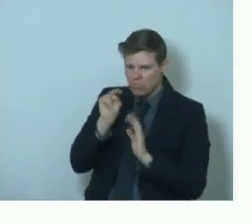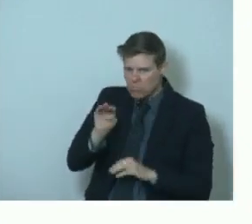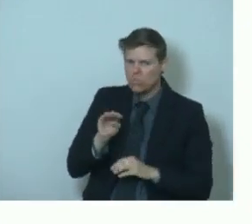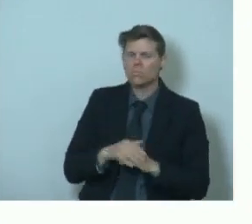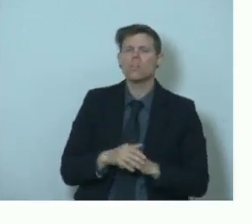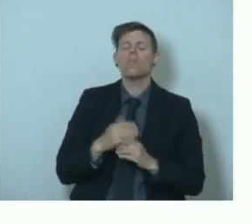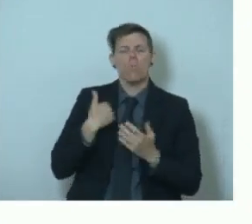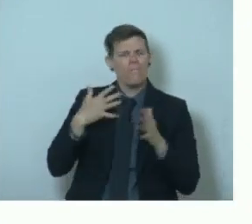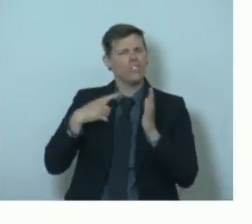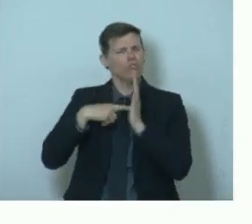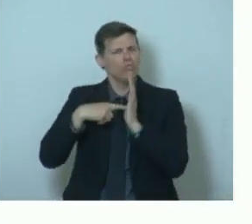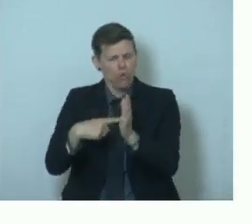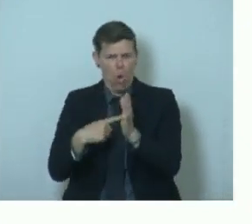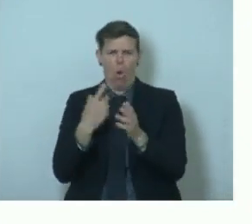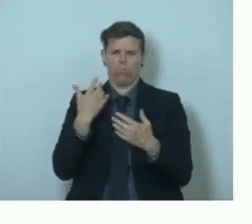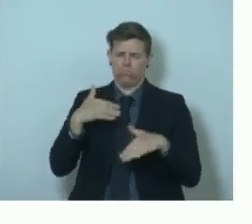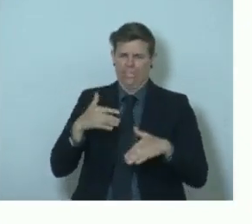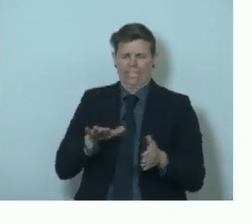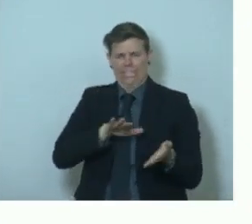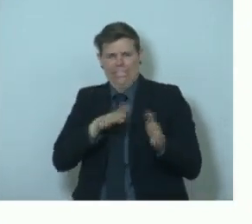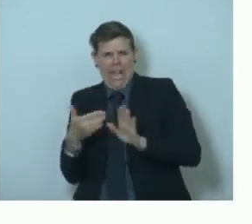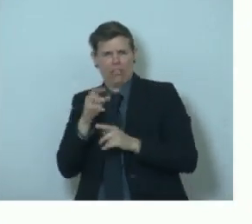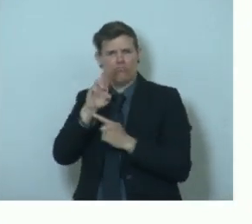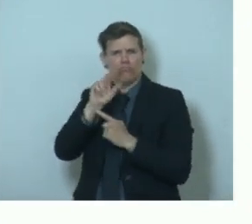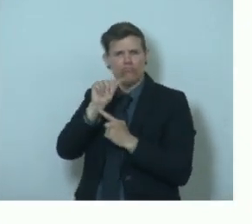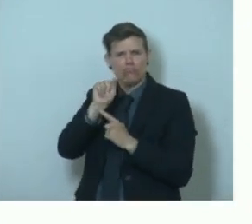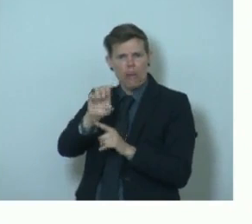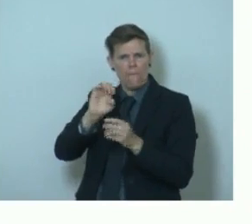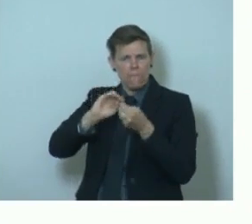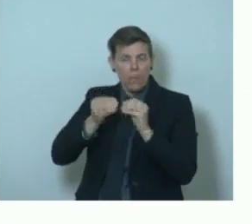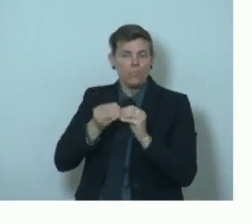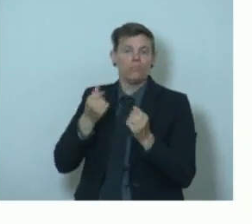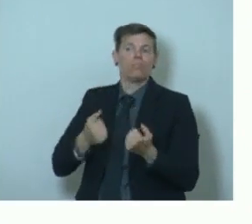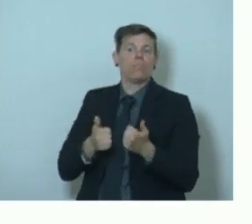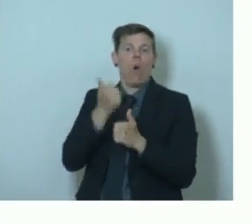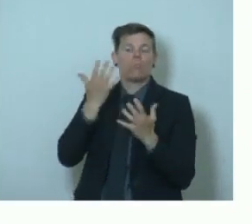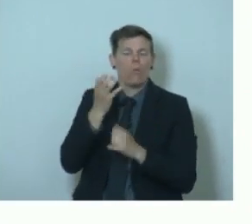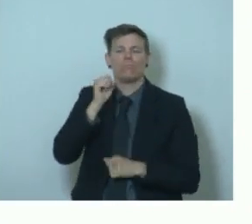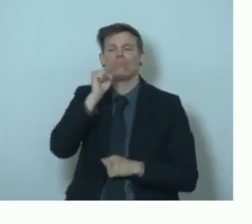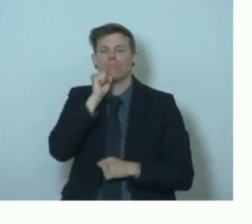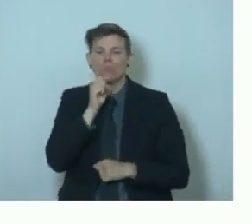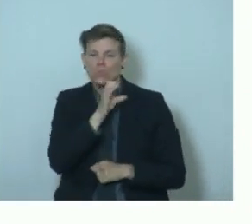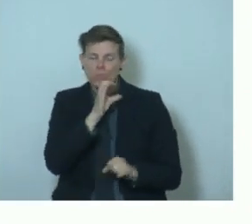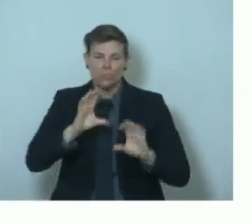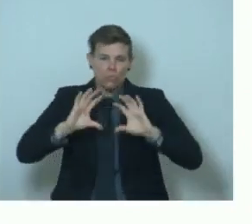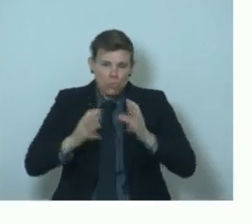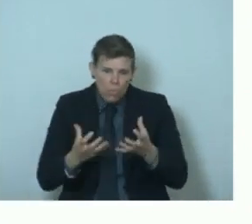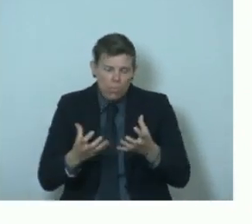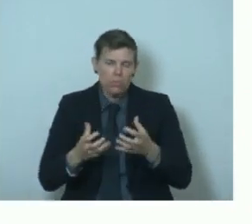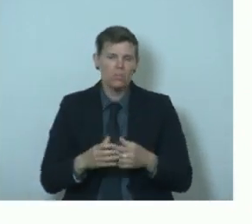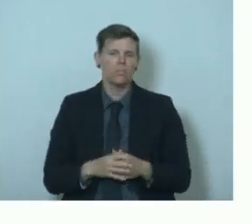YOU CAN SEE THE GRAPH ABOUT FATALITY RATES FOR PEOPLE WHO GET COVID.